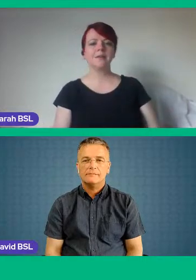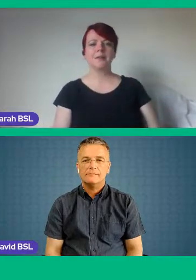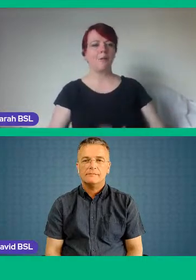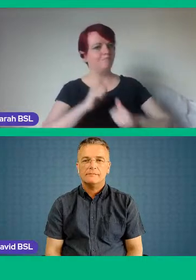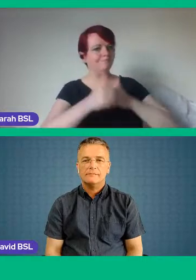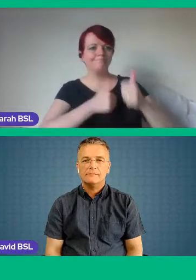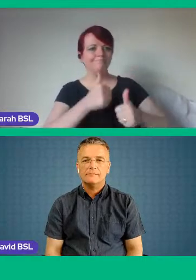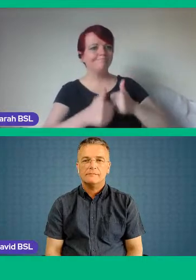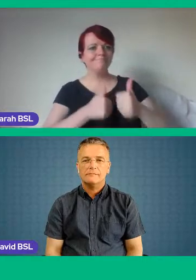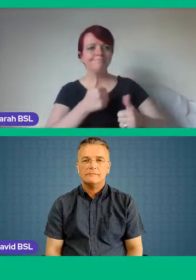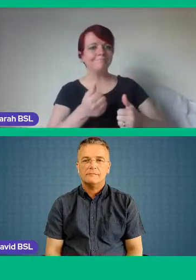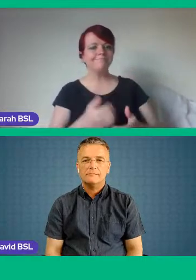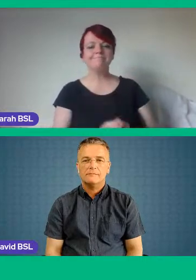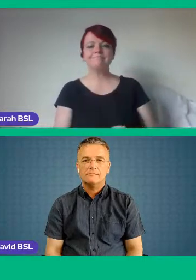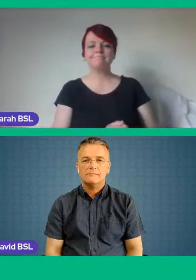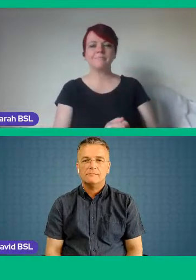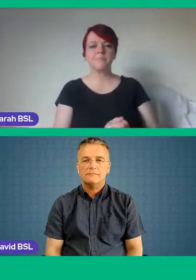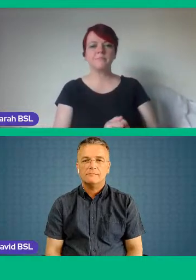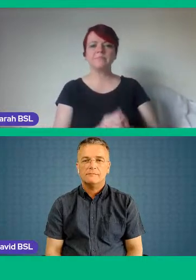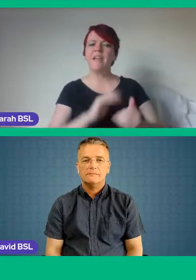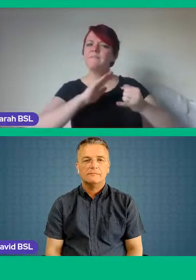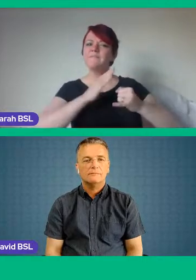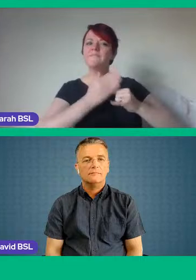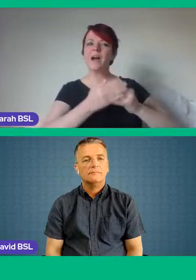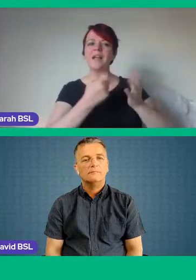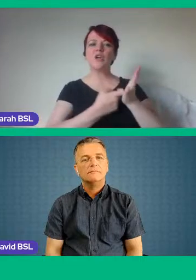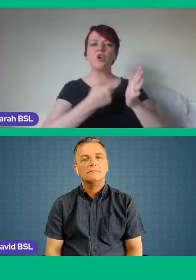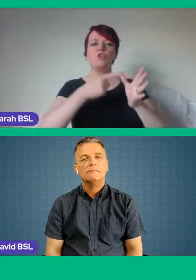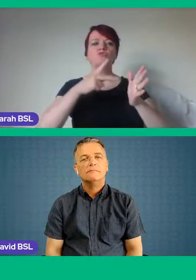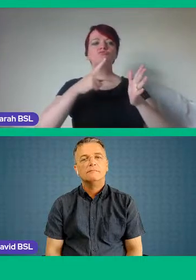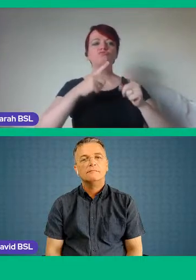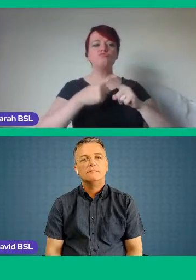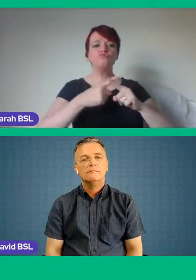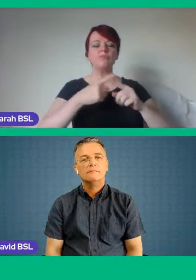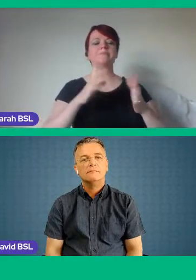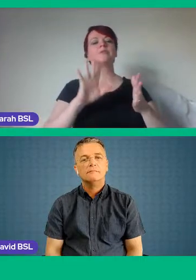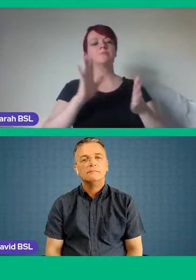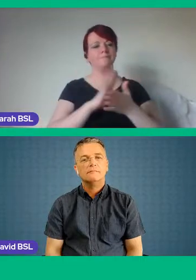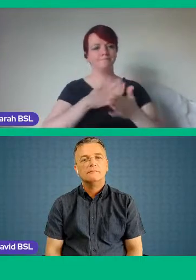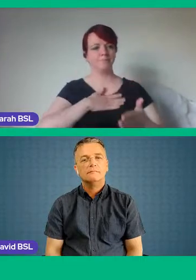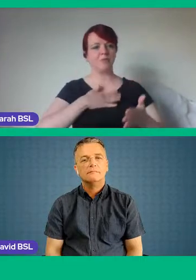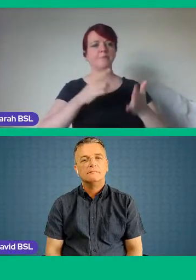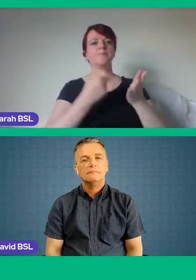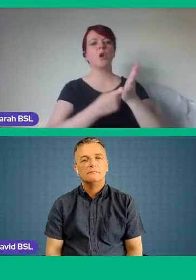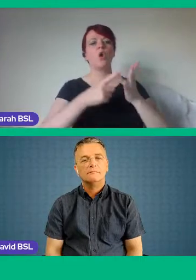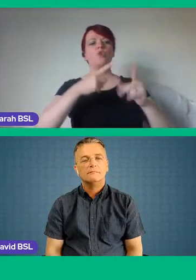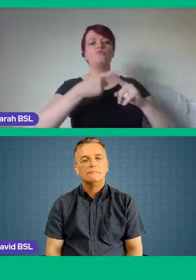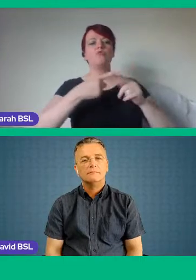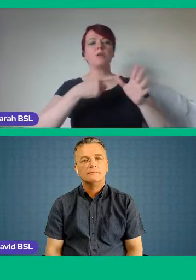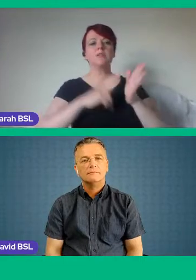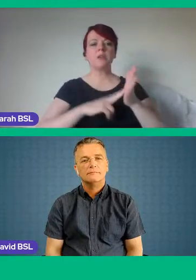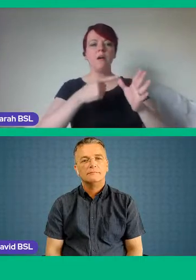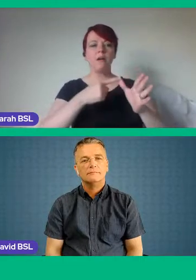It would be great to hear more from you on that. Finally I will ask Roxana to introduce herself.